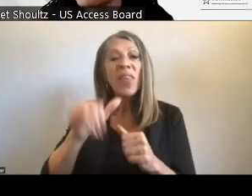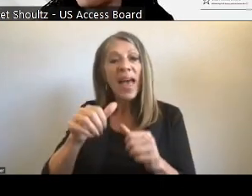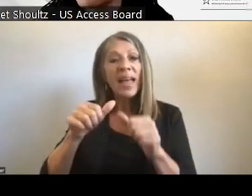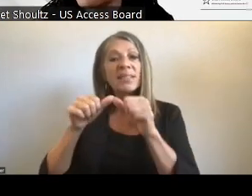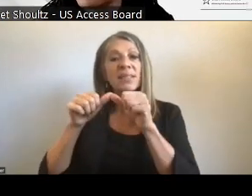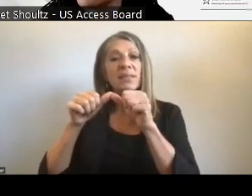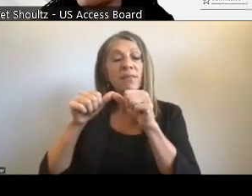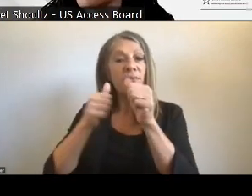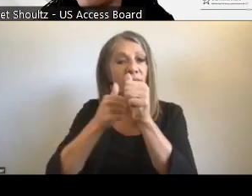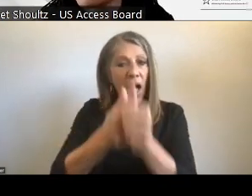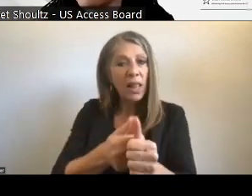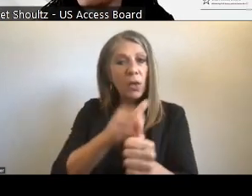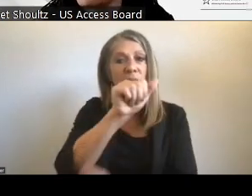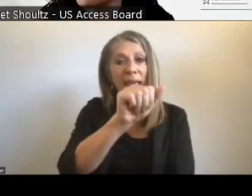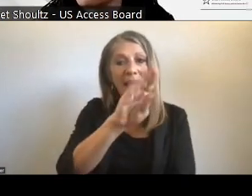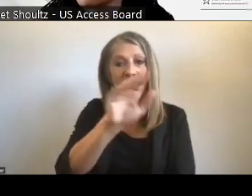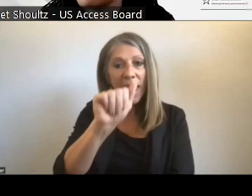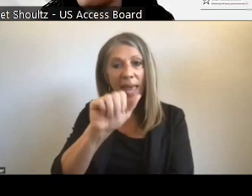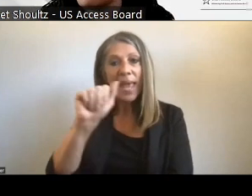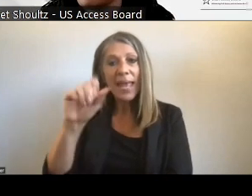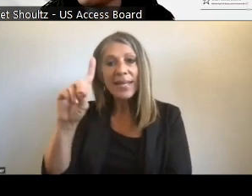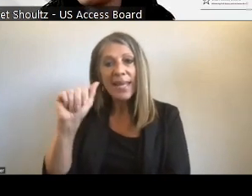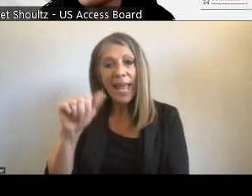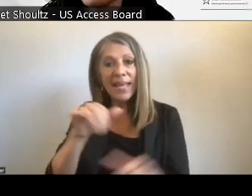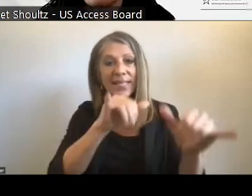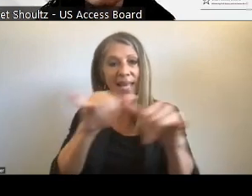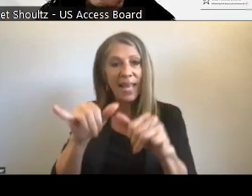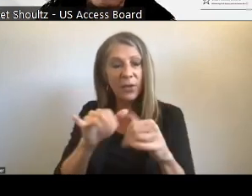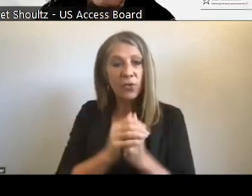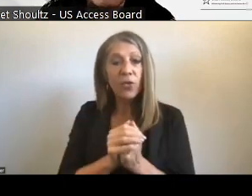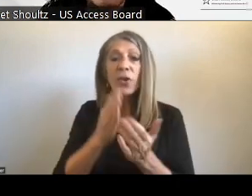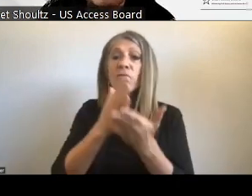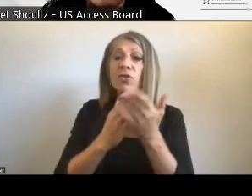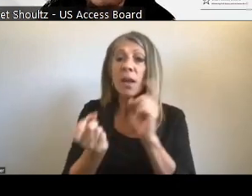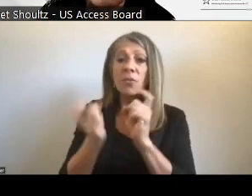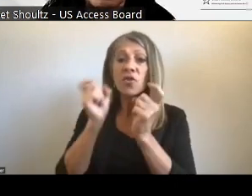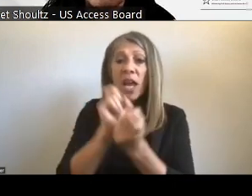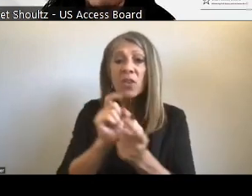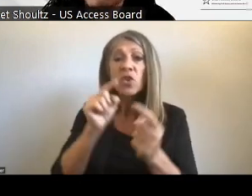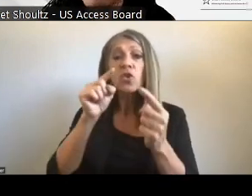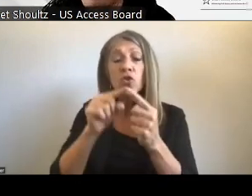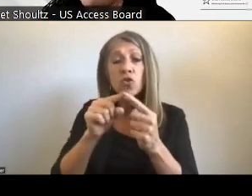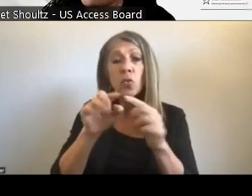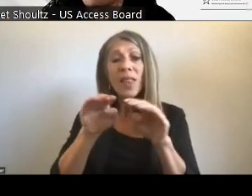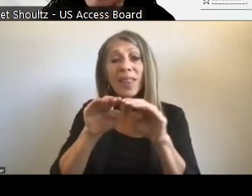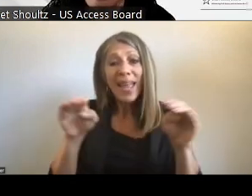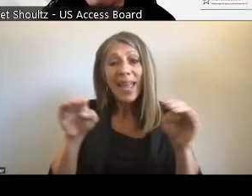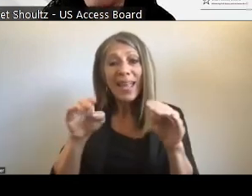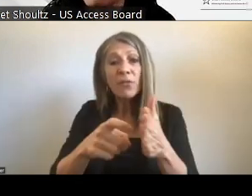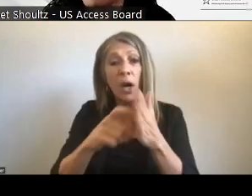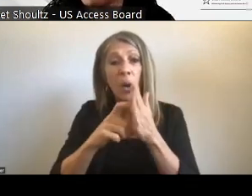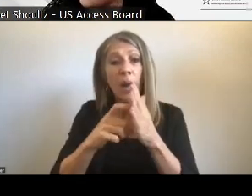ADA and ABA standards. There are some changes to the landing requirements from the NPRM.